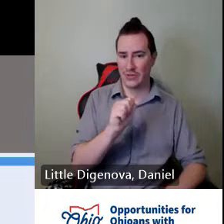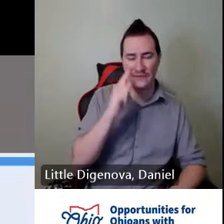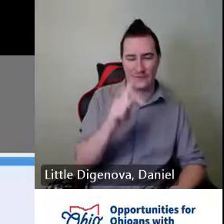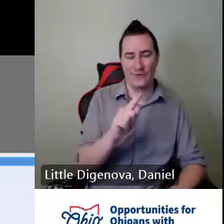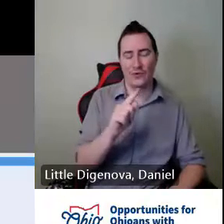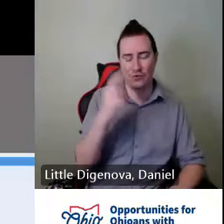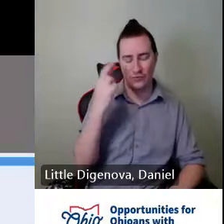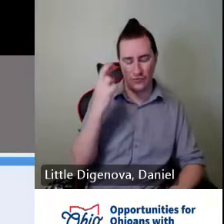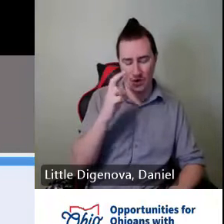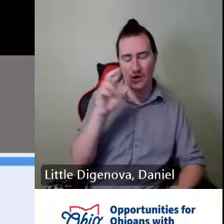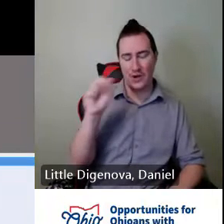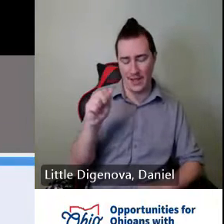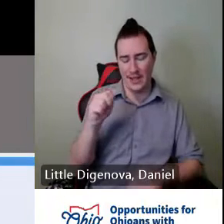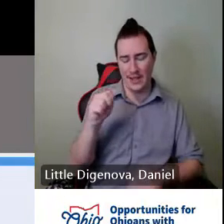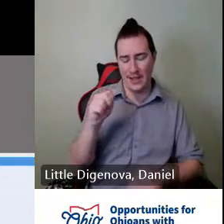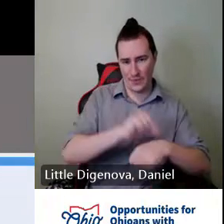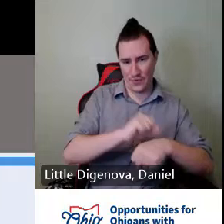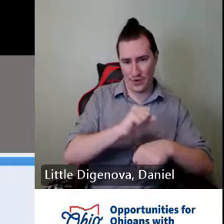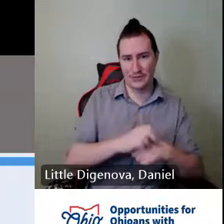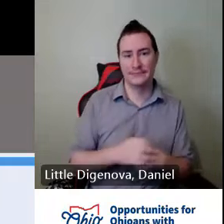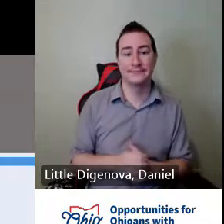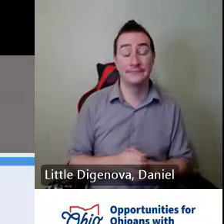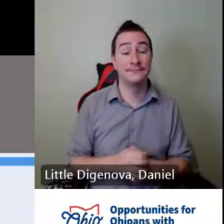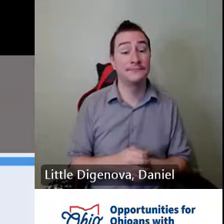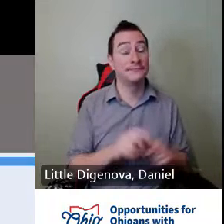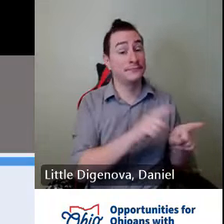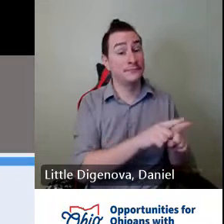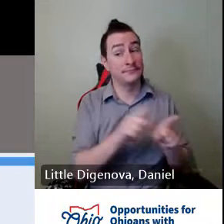A person may also choose to disclose to relieve the stress